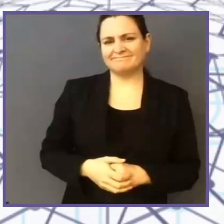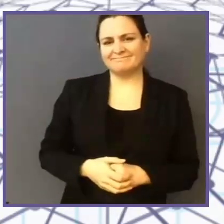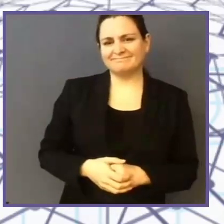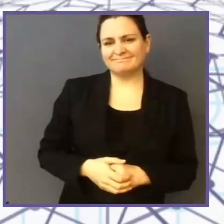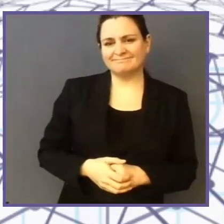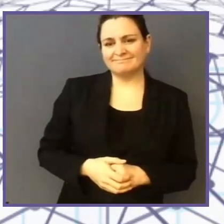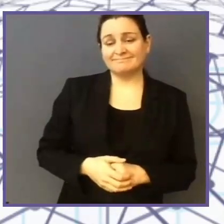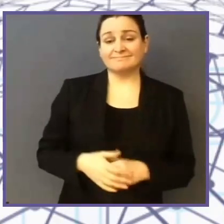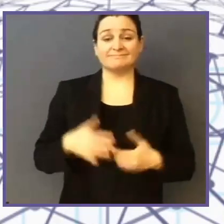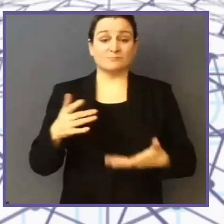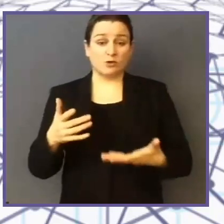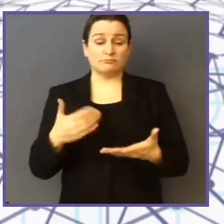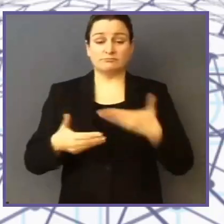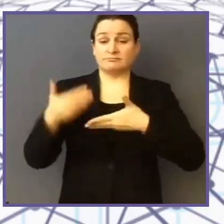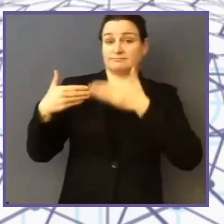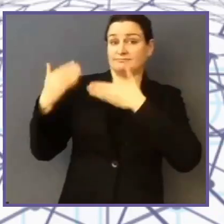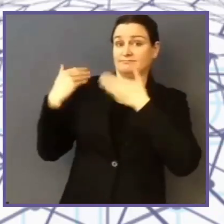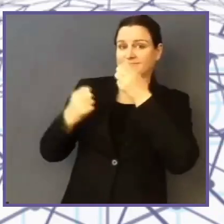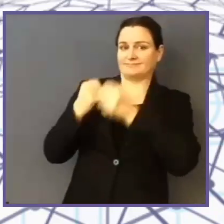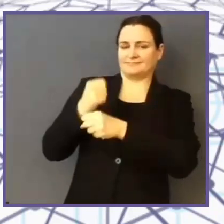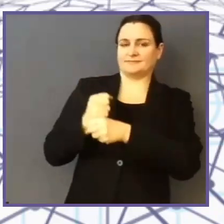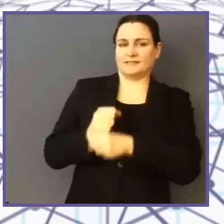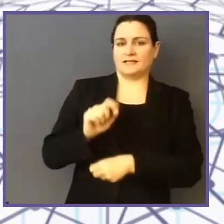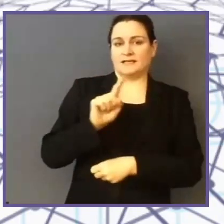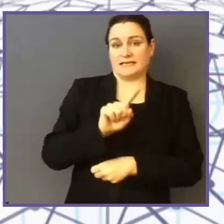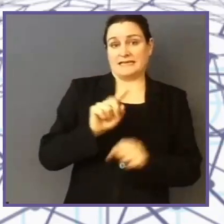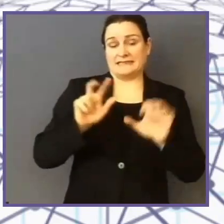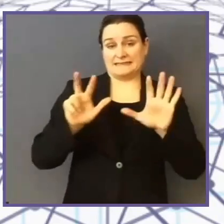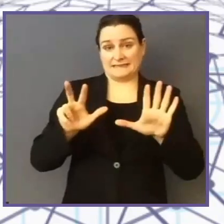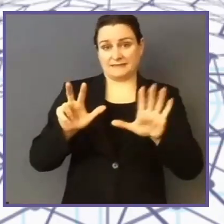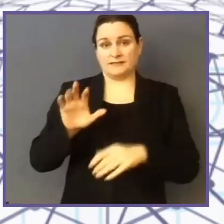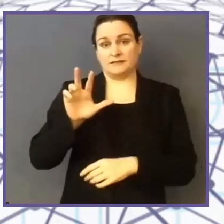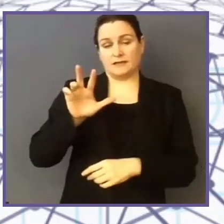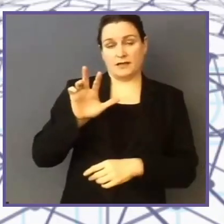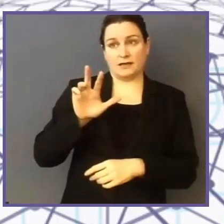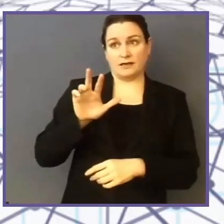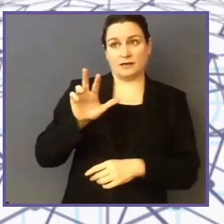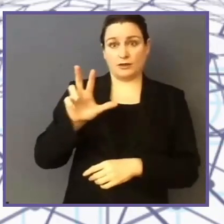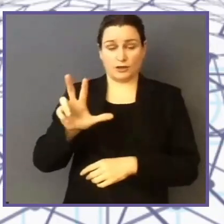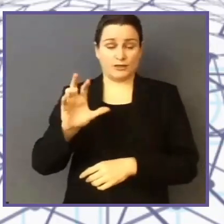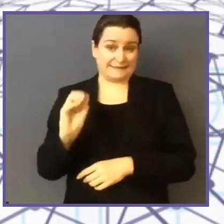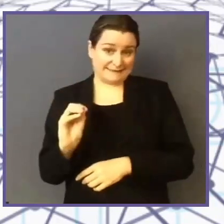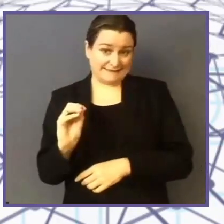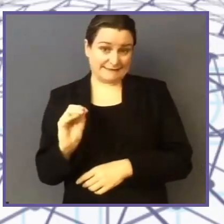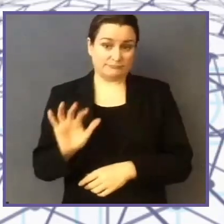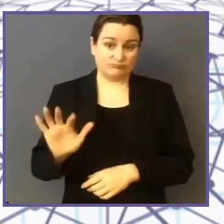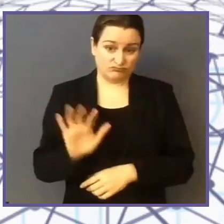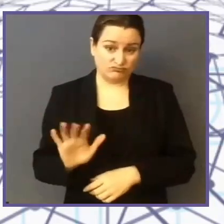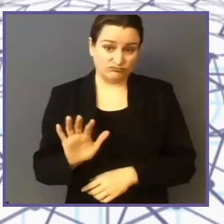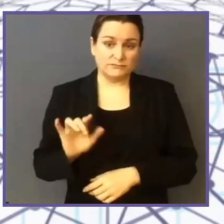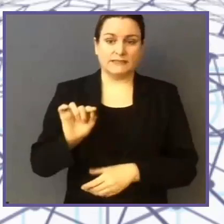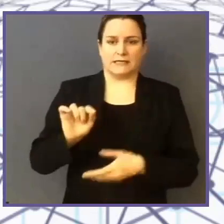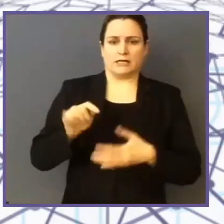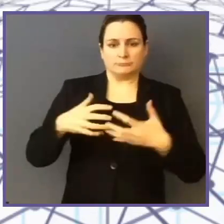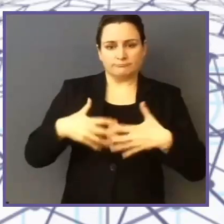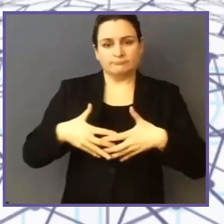the 1830s was not even adopted within the school in which he himself was a teacher.